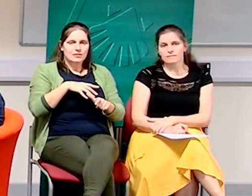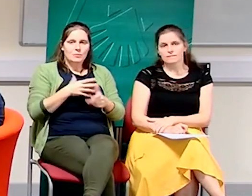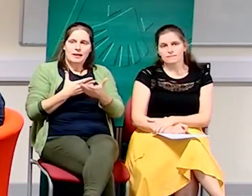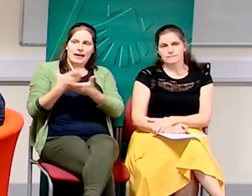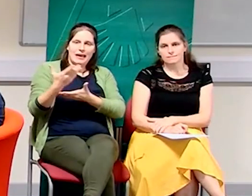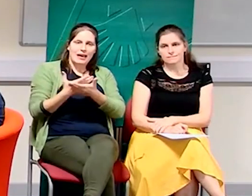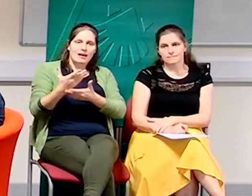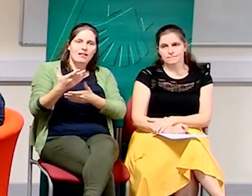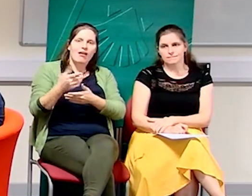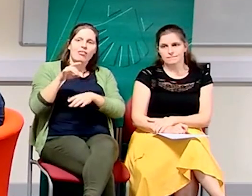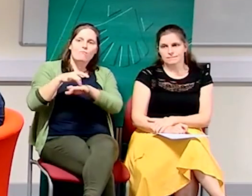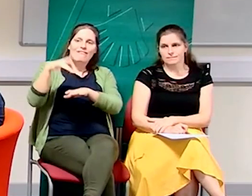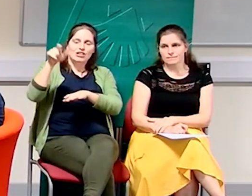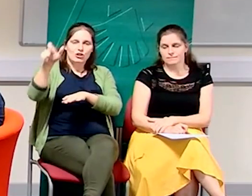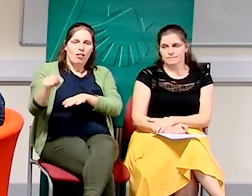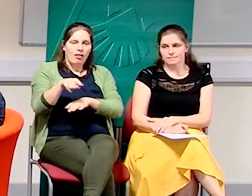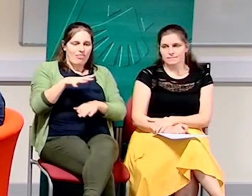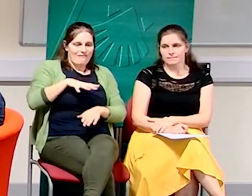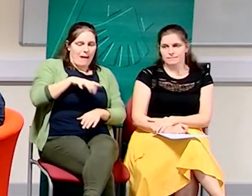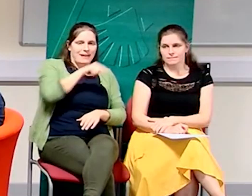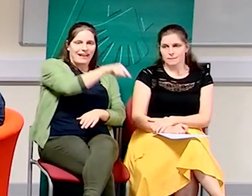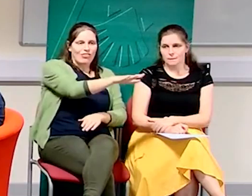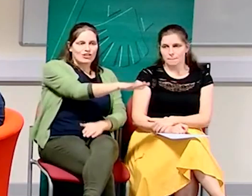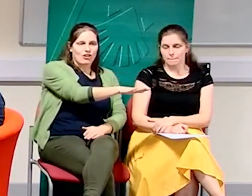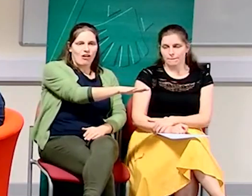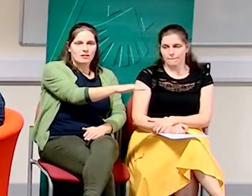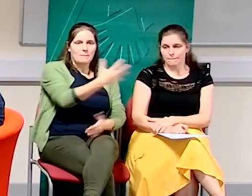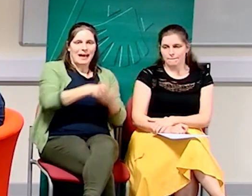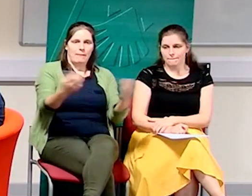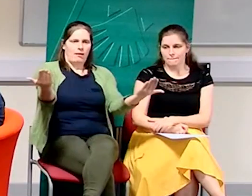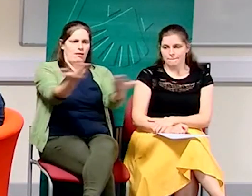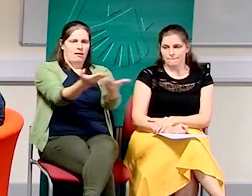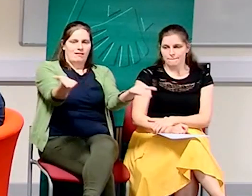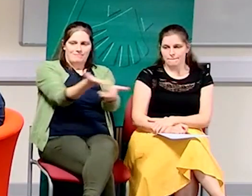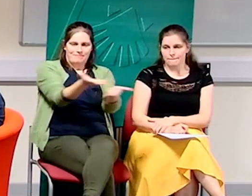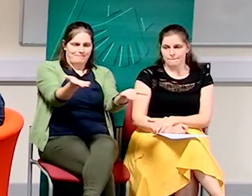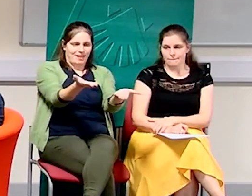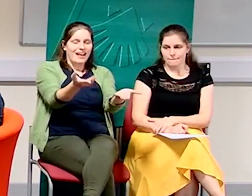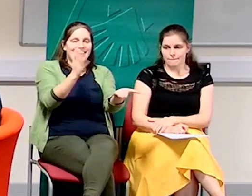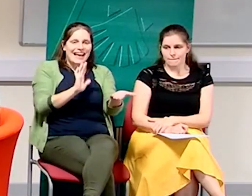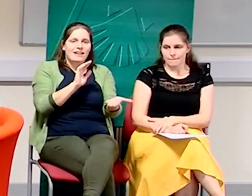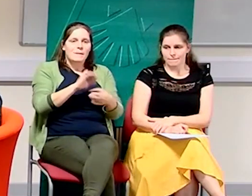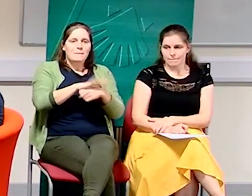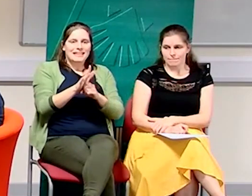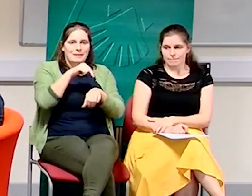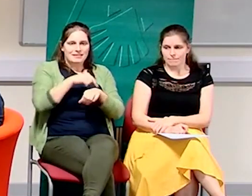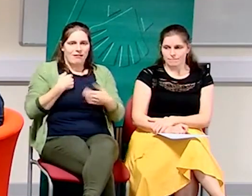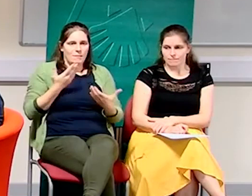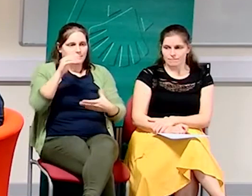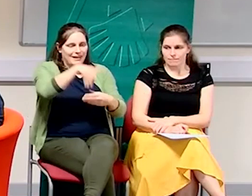with them um I think is something that we can take advantage in these future steps as we go